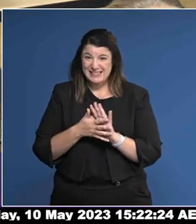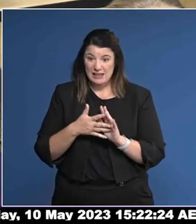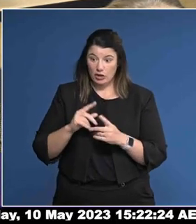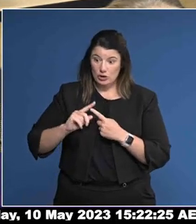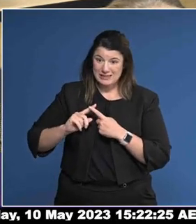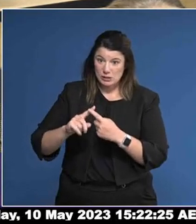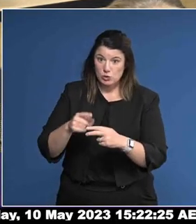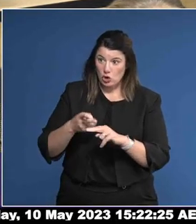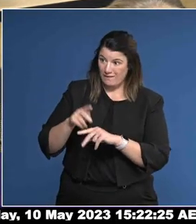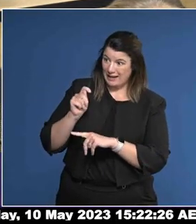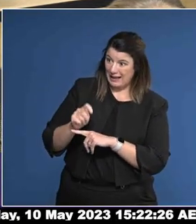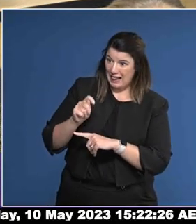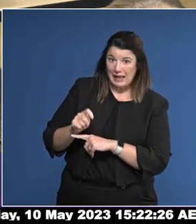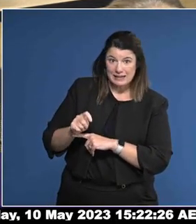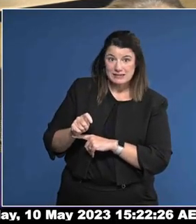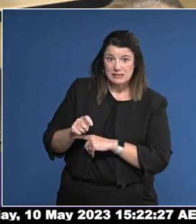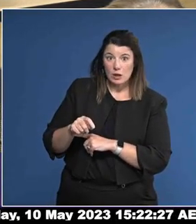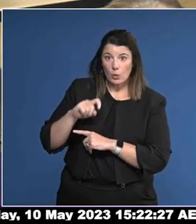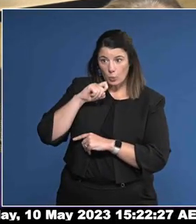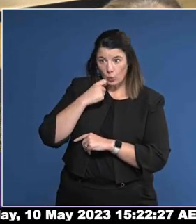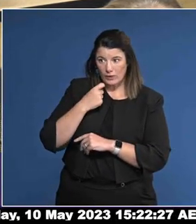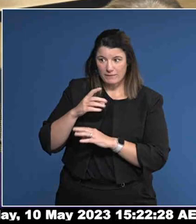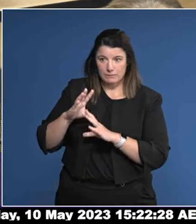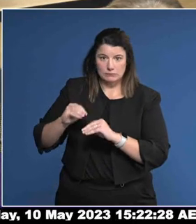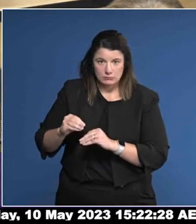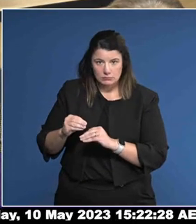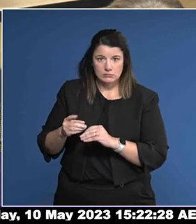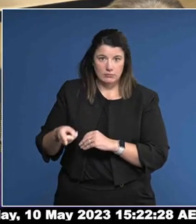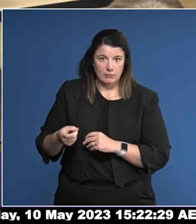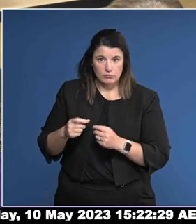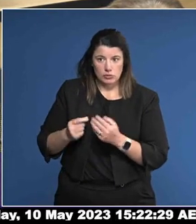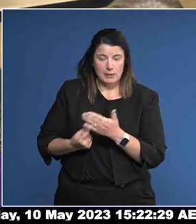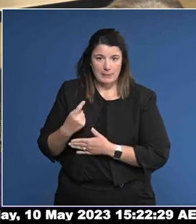circumstances of neglect those young men were found in? I can't say that for certain.